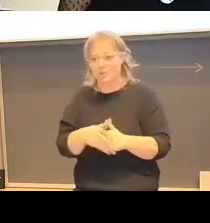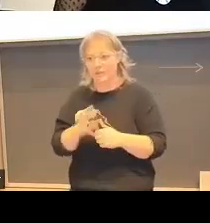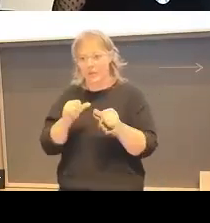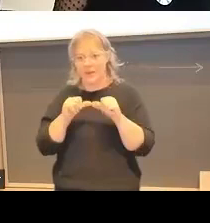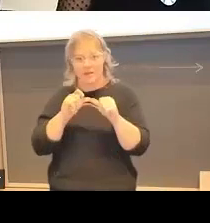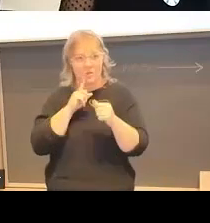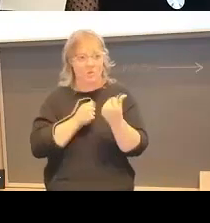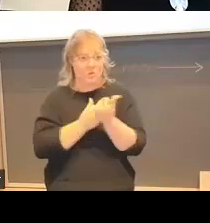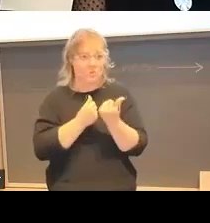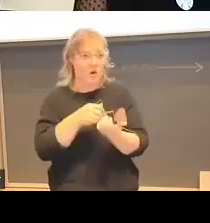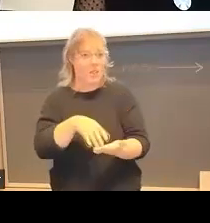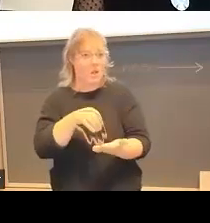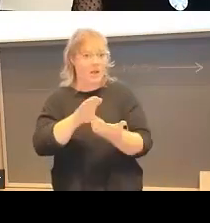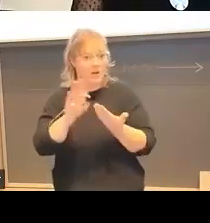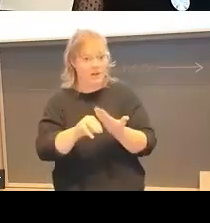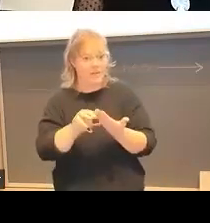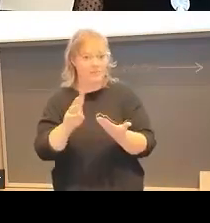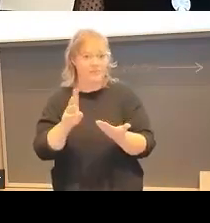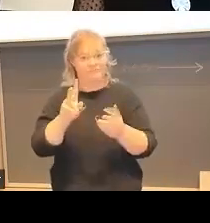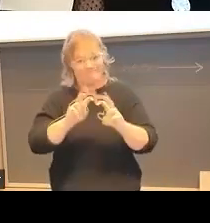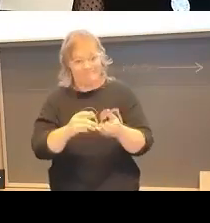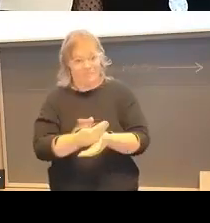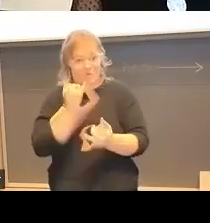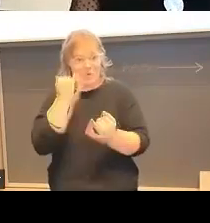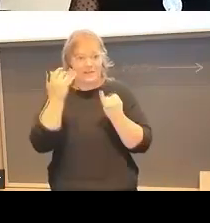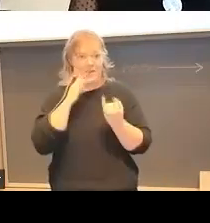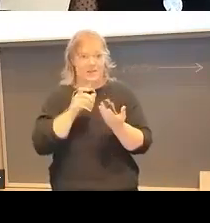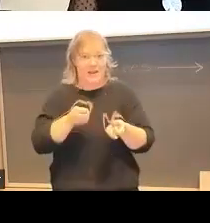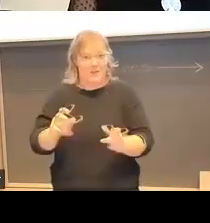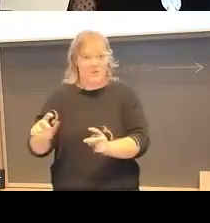the learning curriculum exploring new ideas and opport opportunities that support resident growth